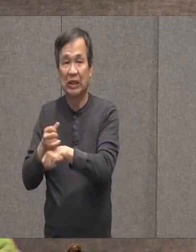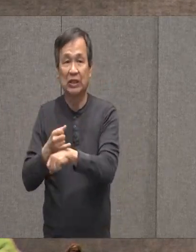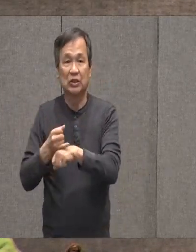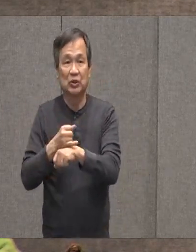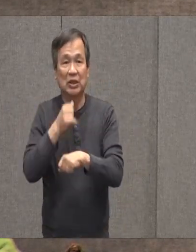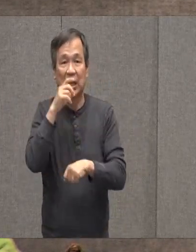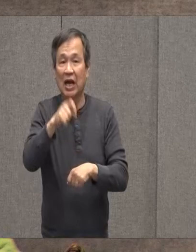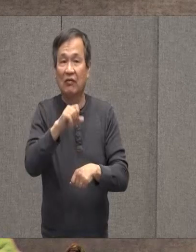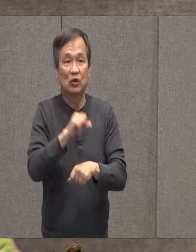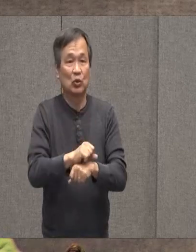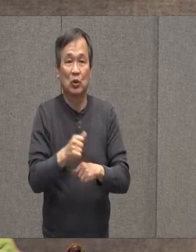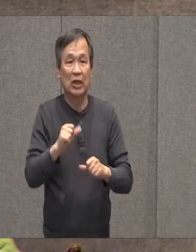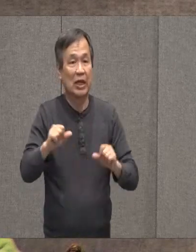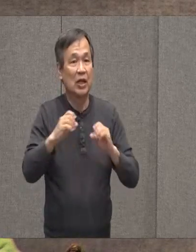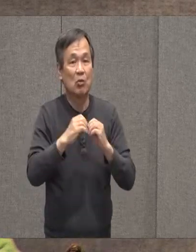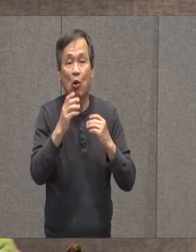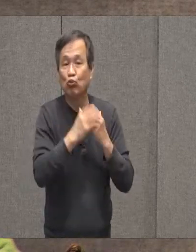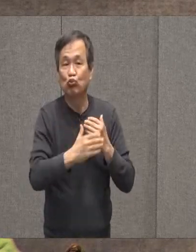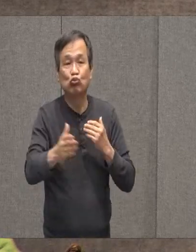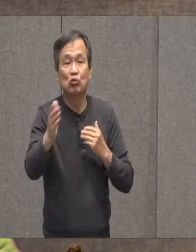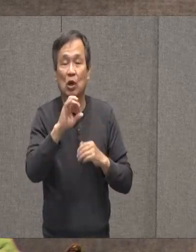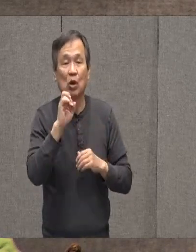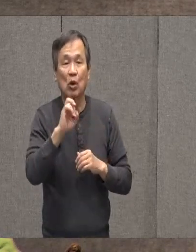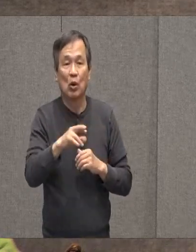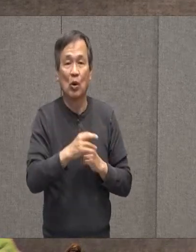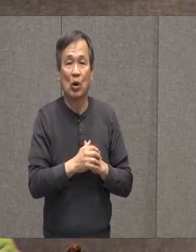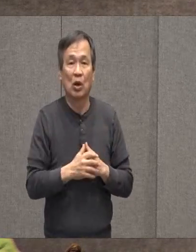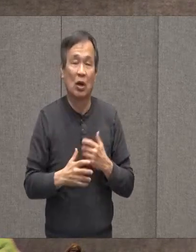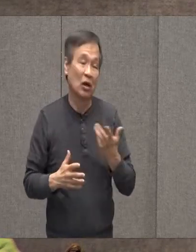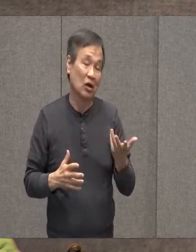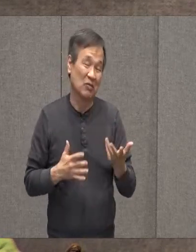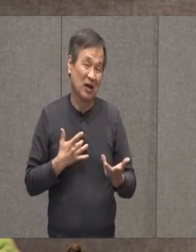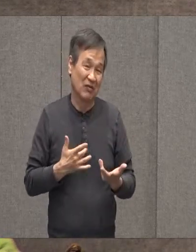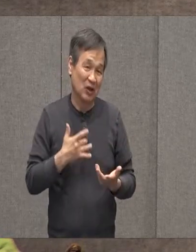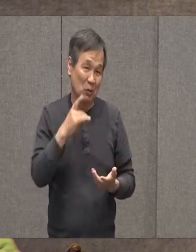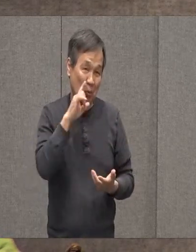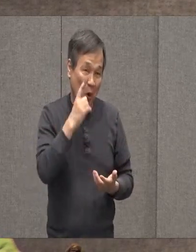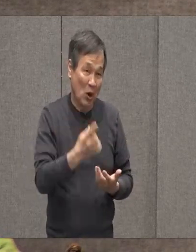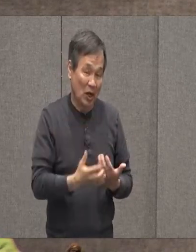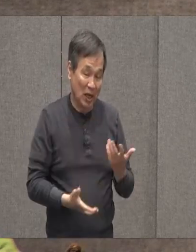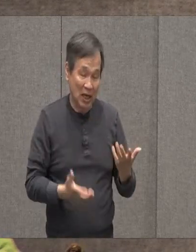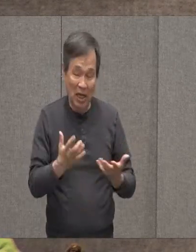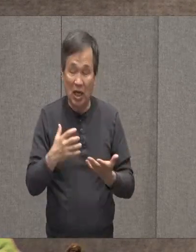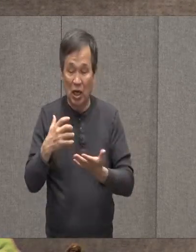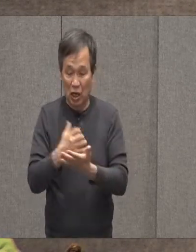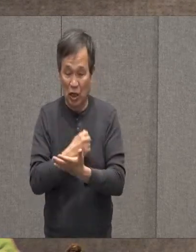You might like that or you might think it's kind of boring. Making money means making choices,